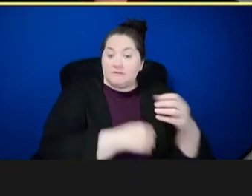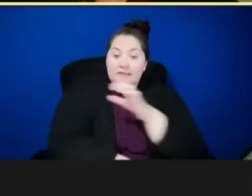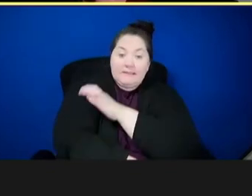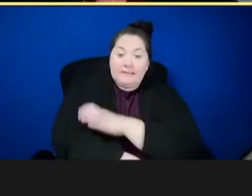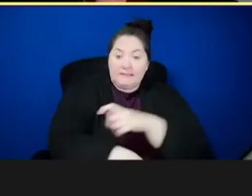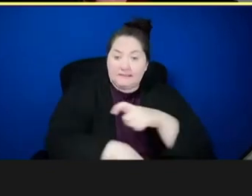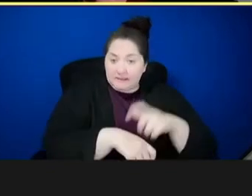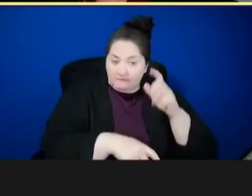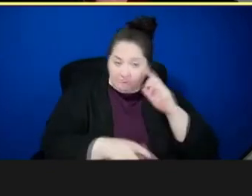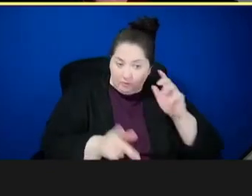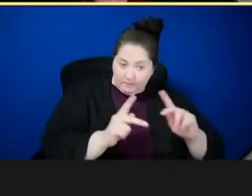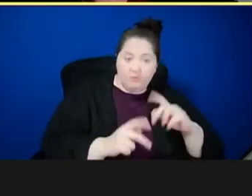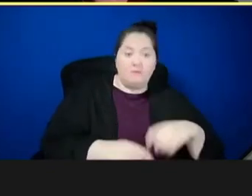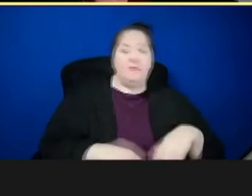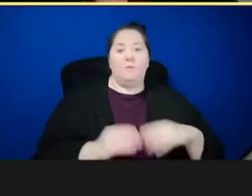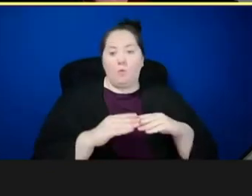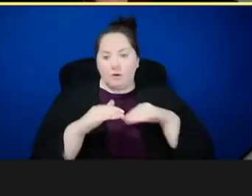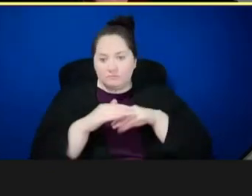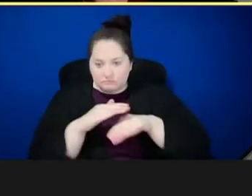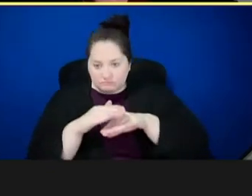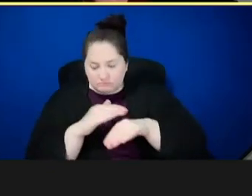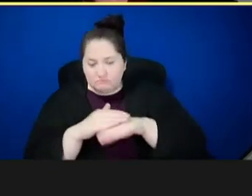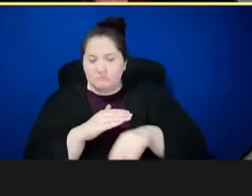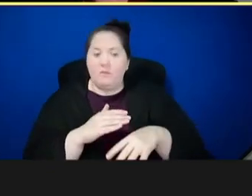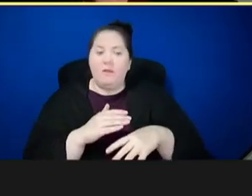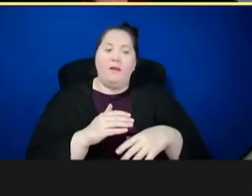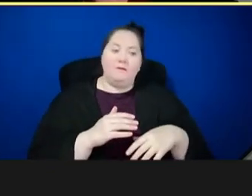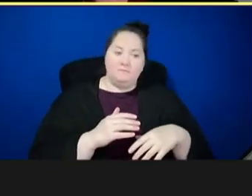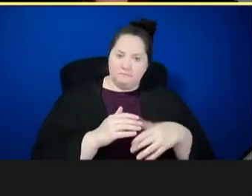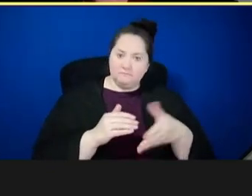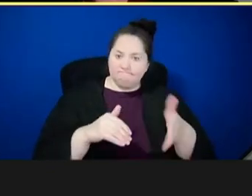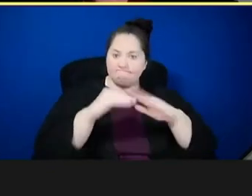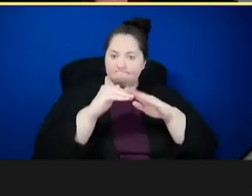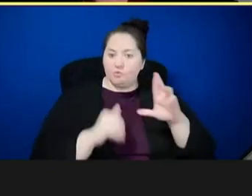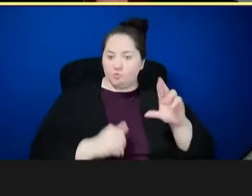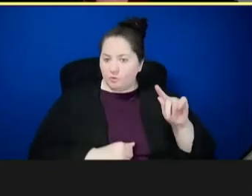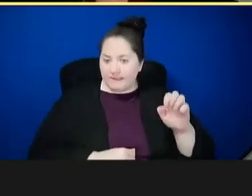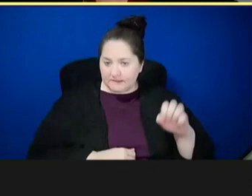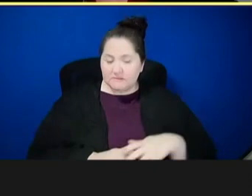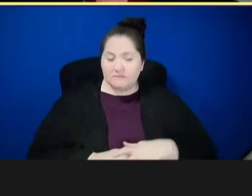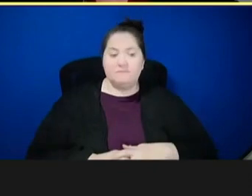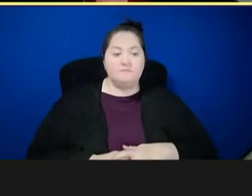Increasing that accessibility led to a direct increase in rates. They assigned someone or